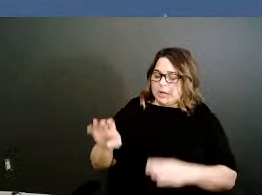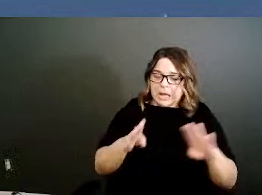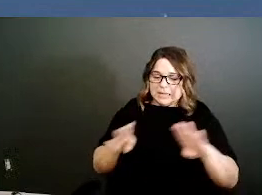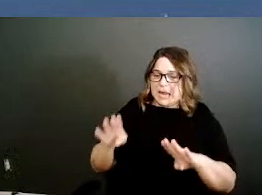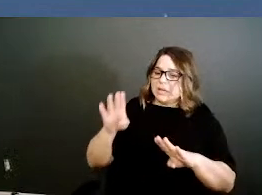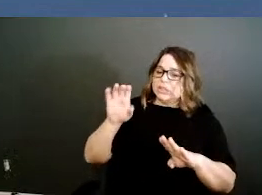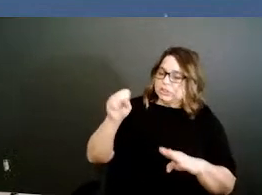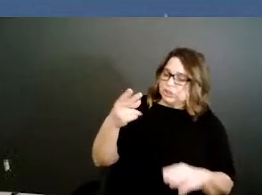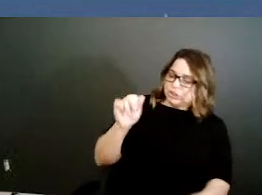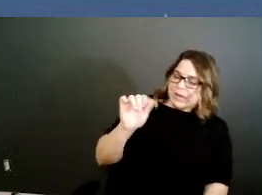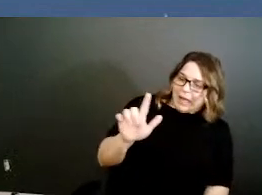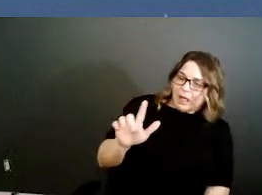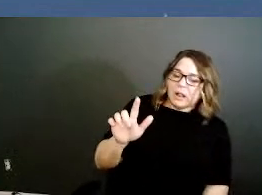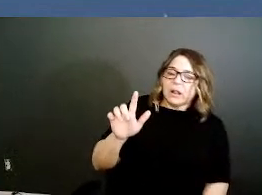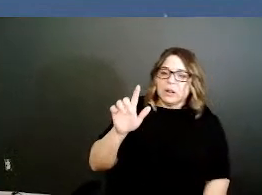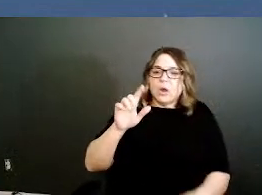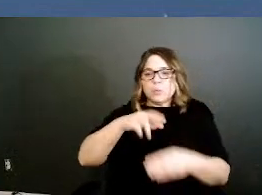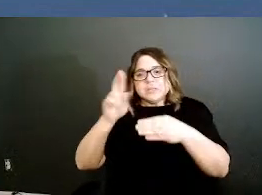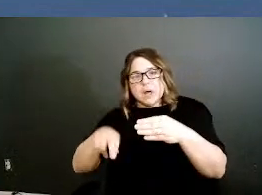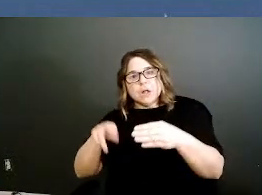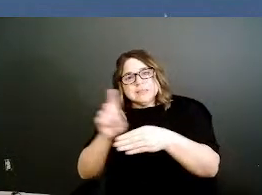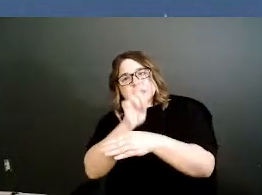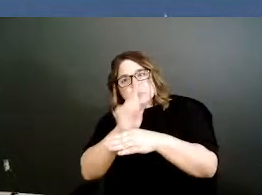ABOUT DISCIPLINE OR BREAKING RULES.